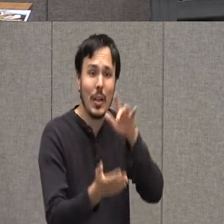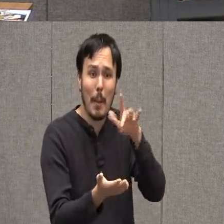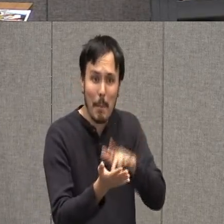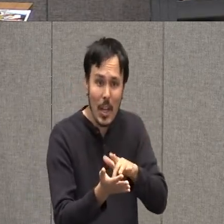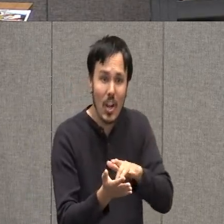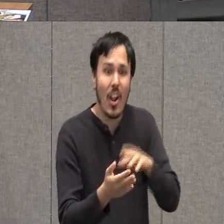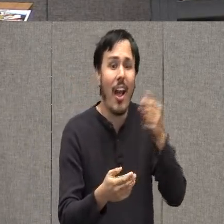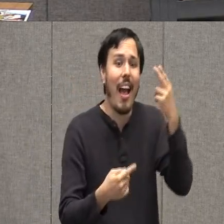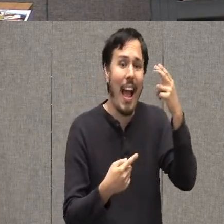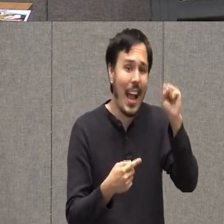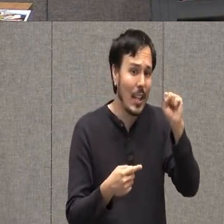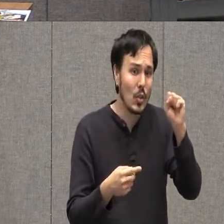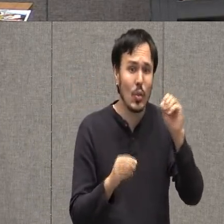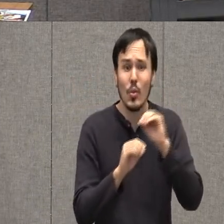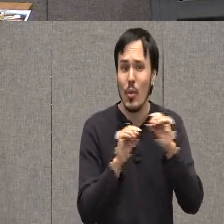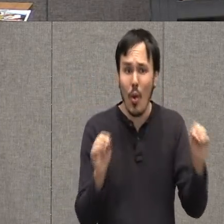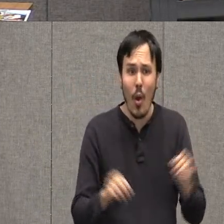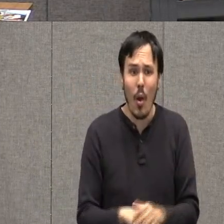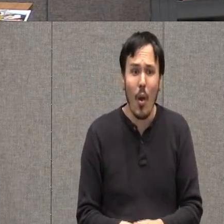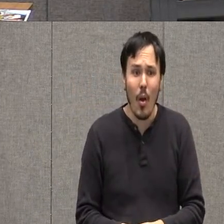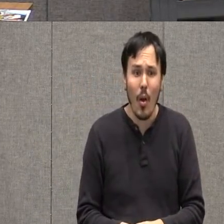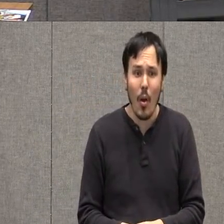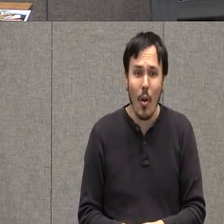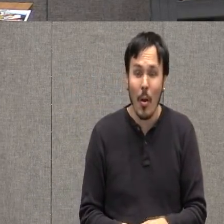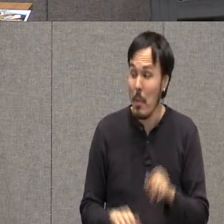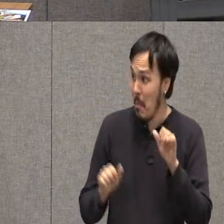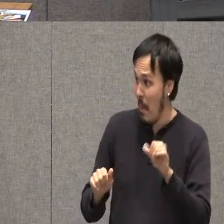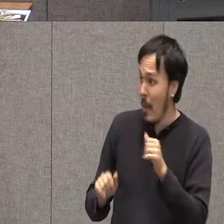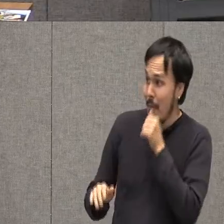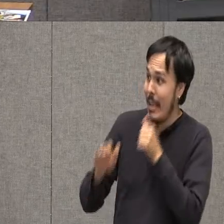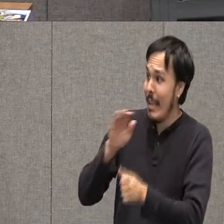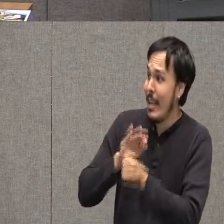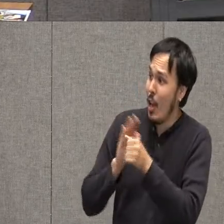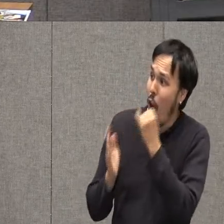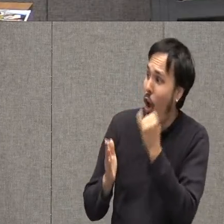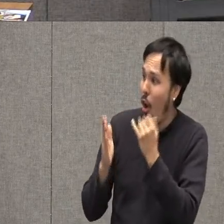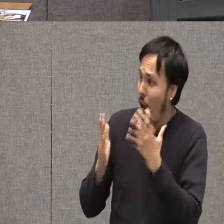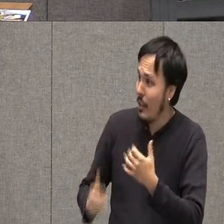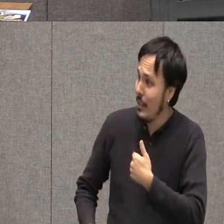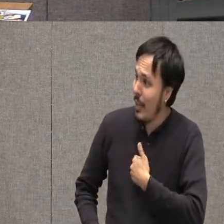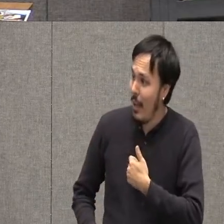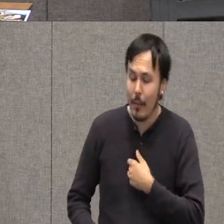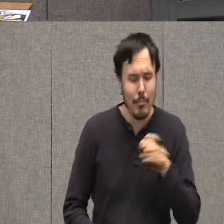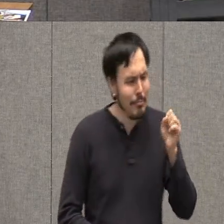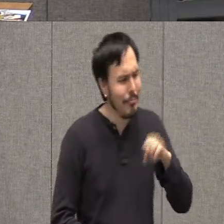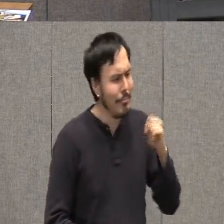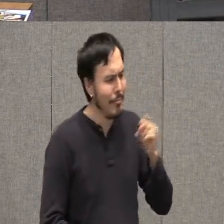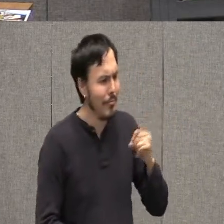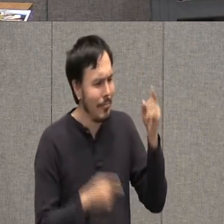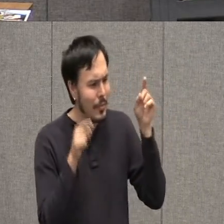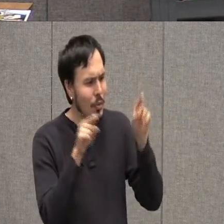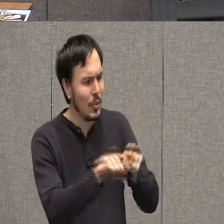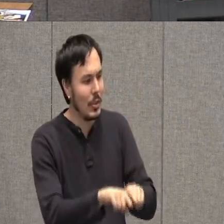I think that maybe I have an artist hidden inside me. I think so! It's like, I really don't know if I'm good at music or not